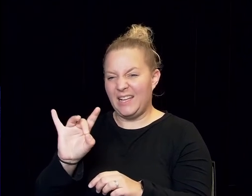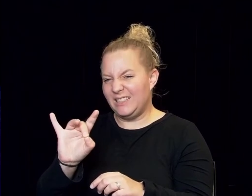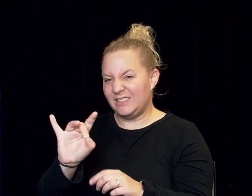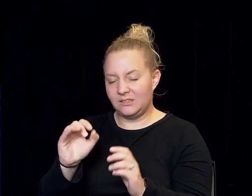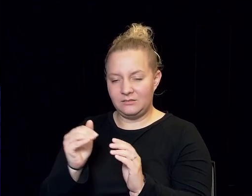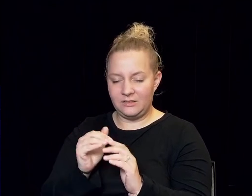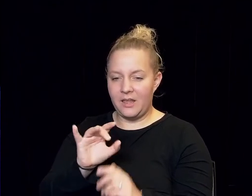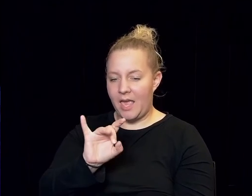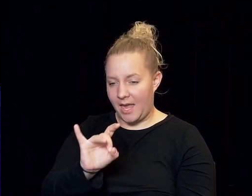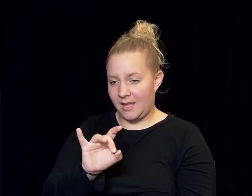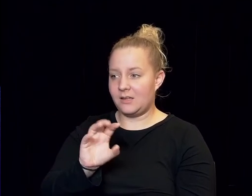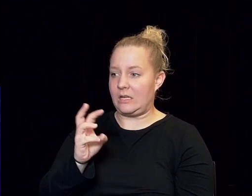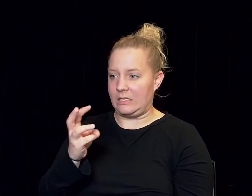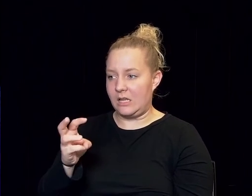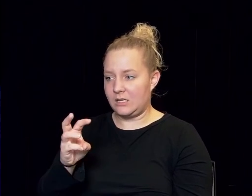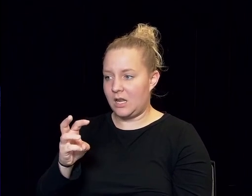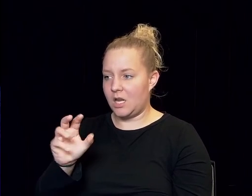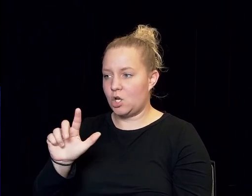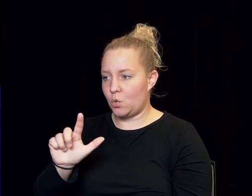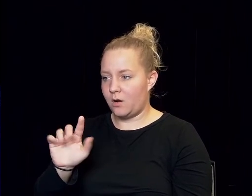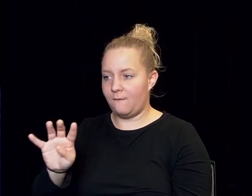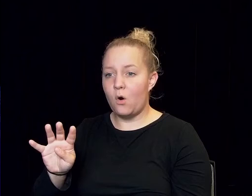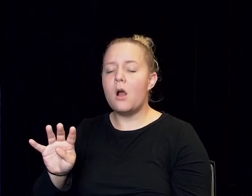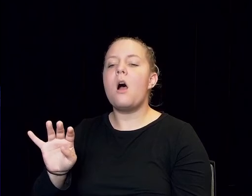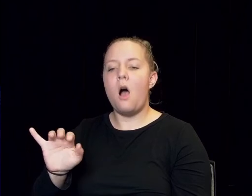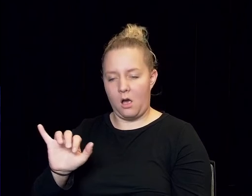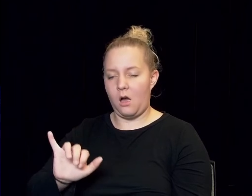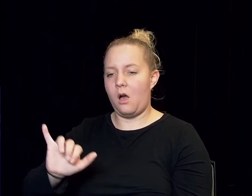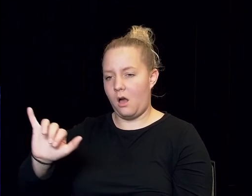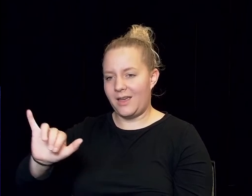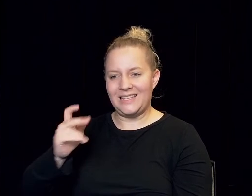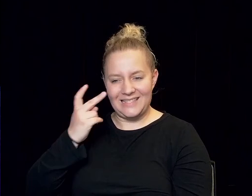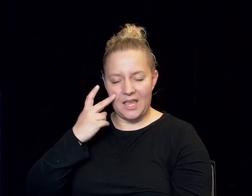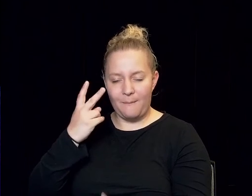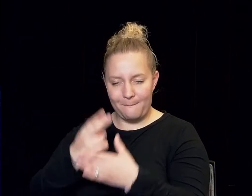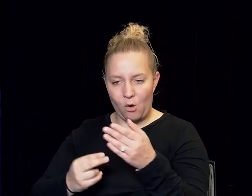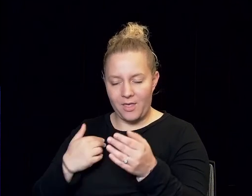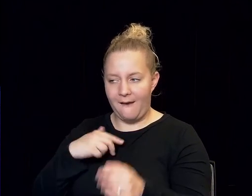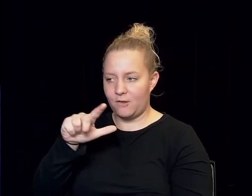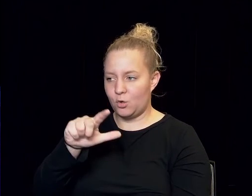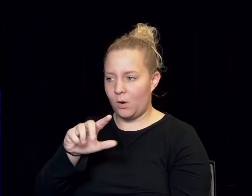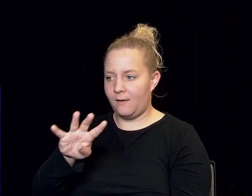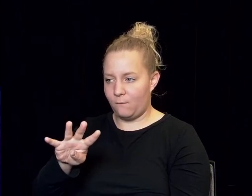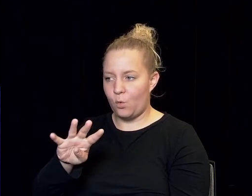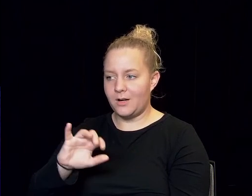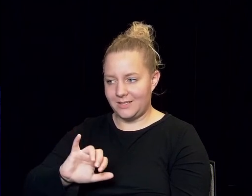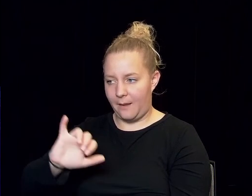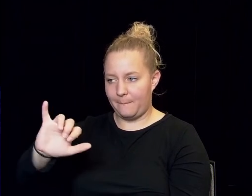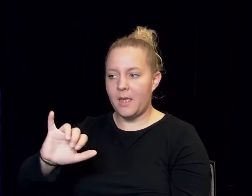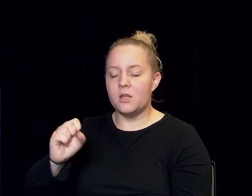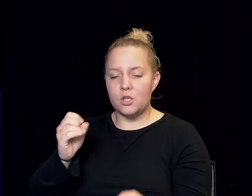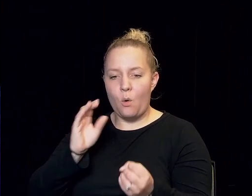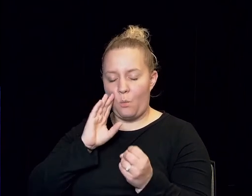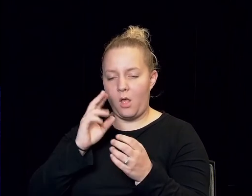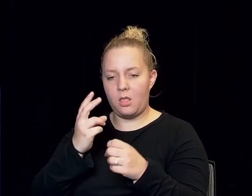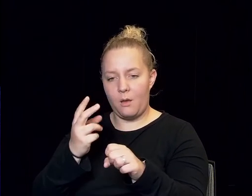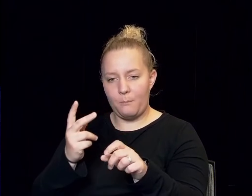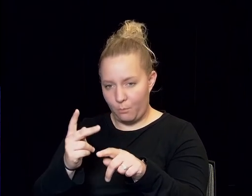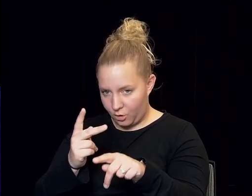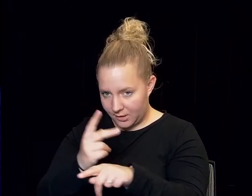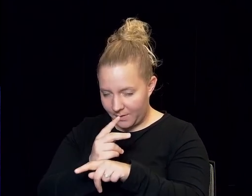16, 24. There it is! So, I see both of them have 24 in common. So, I'm going to multiply this 6 by 4